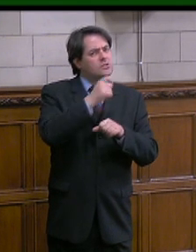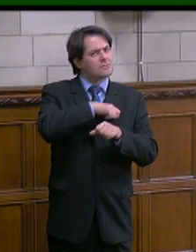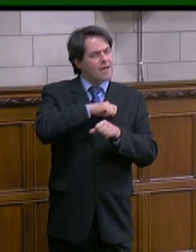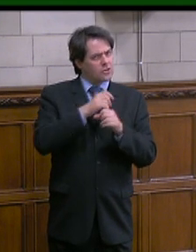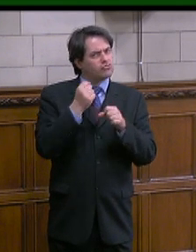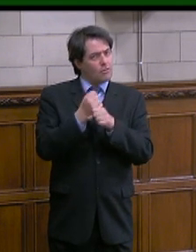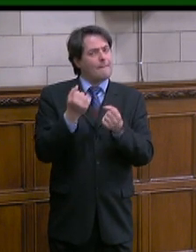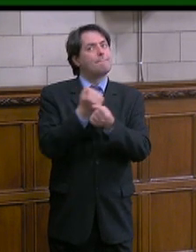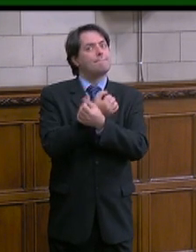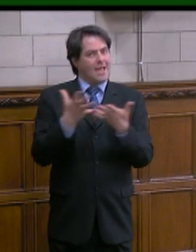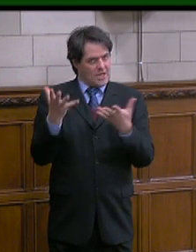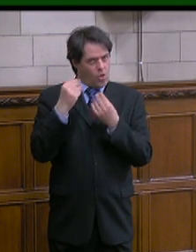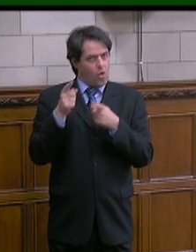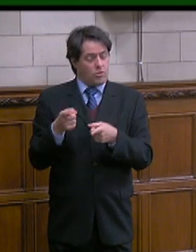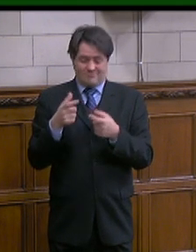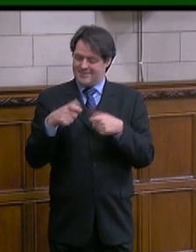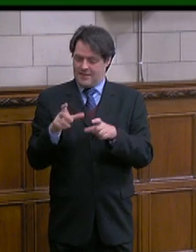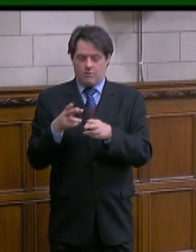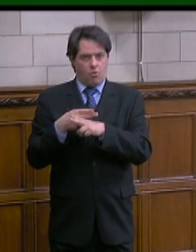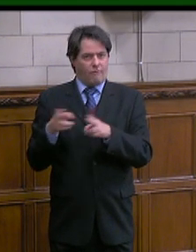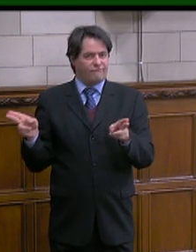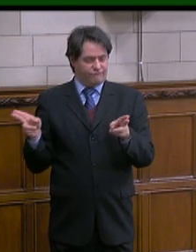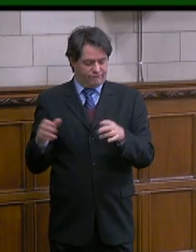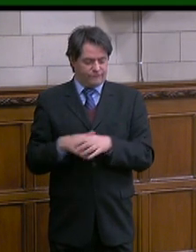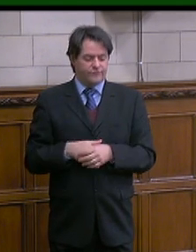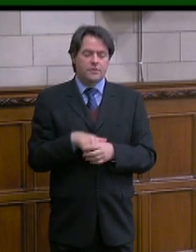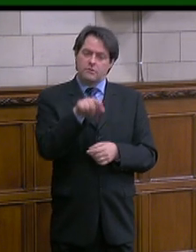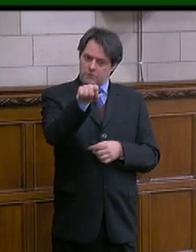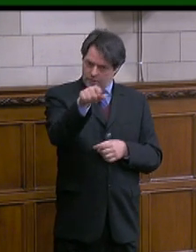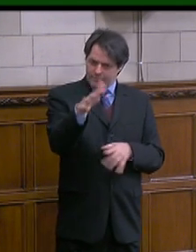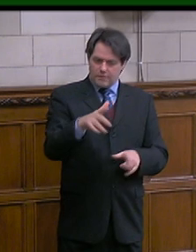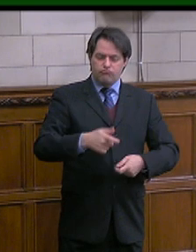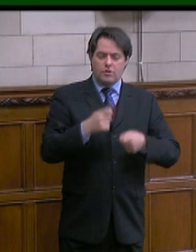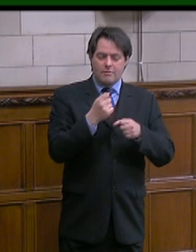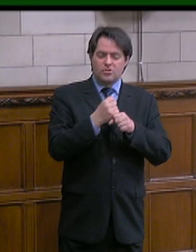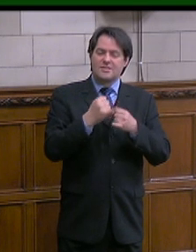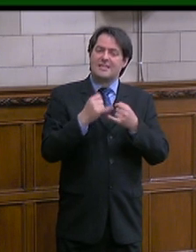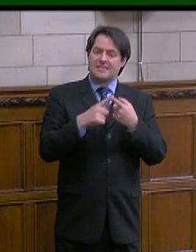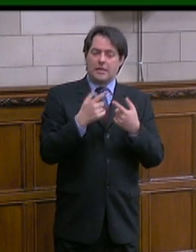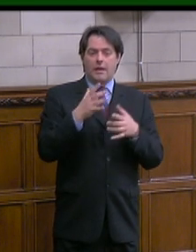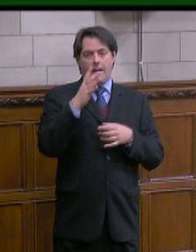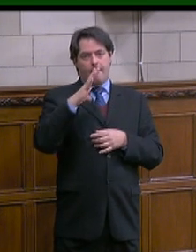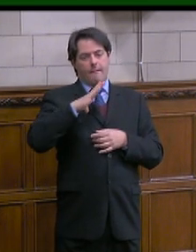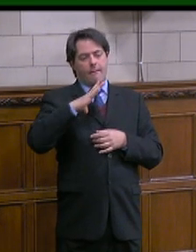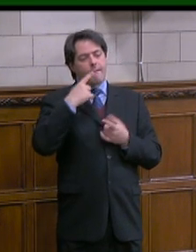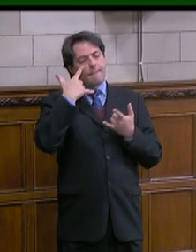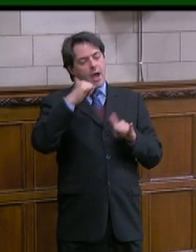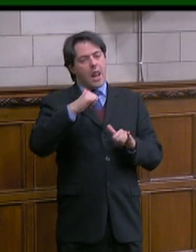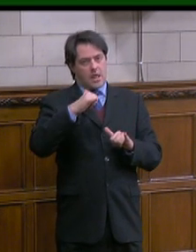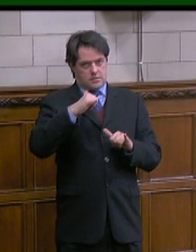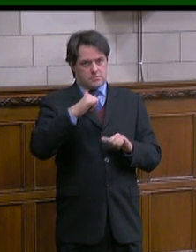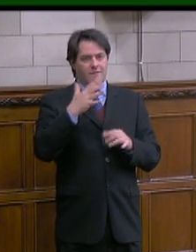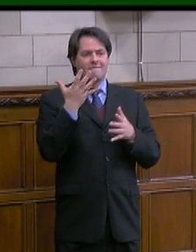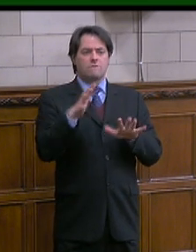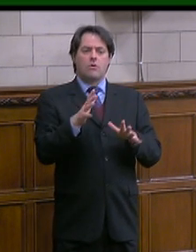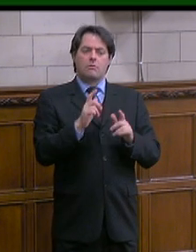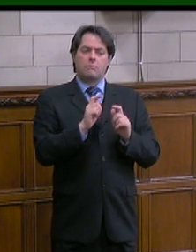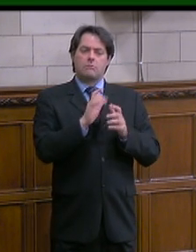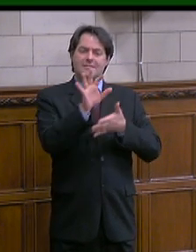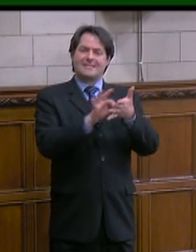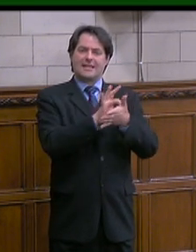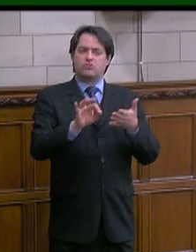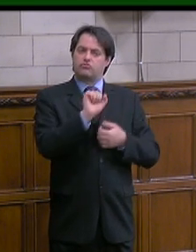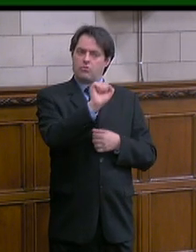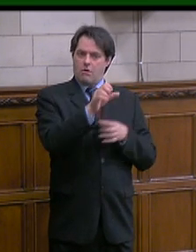Gentleman mentions the GCSE that has been prepared by the awarding organisation Signature.